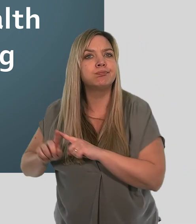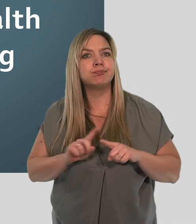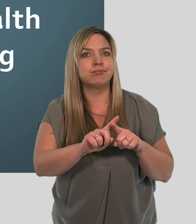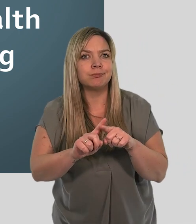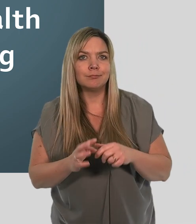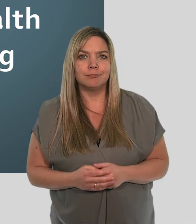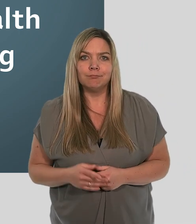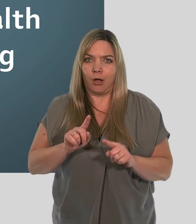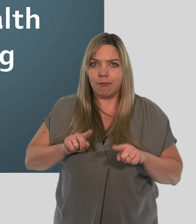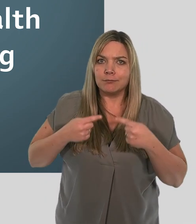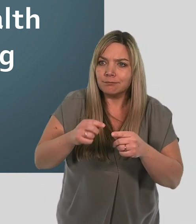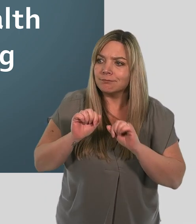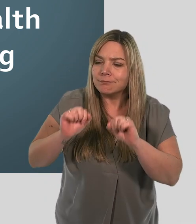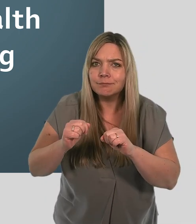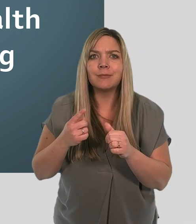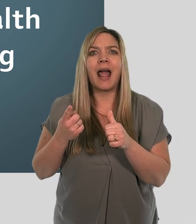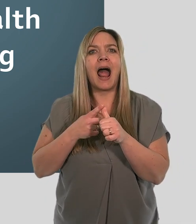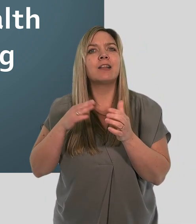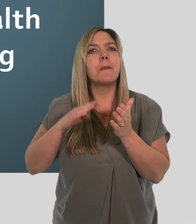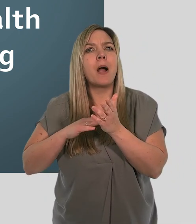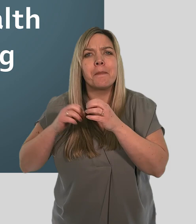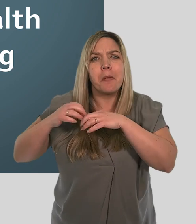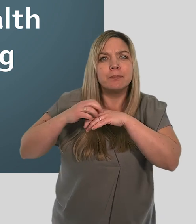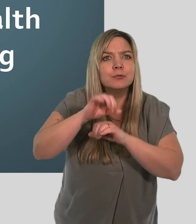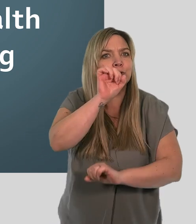to improve health and wellbeing worldwide.